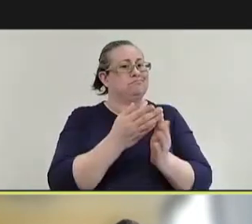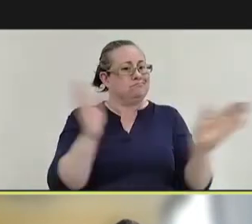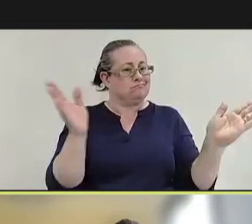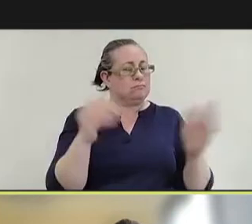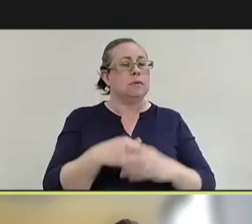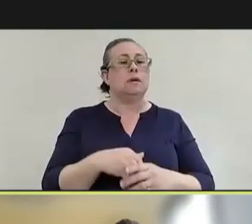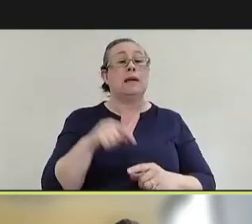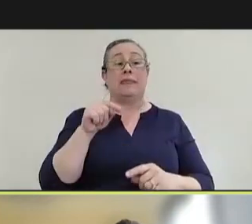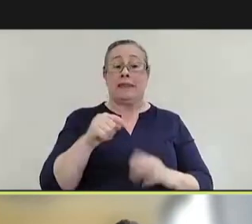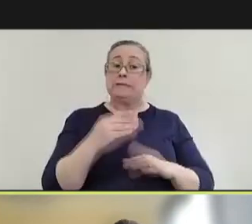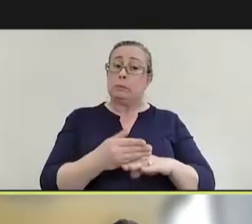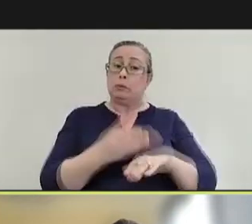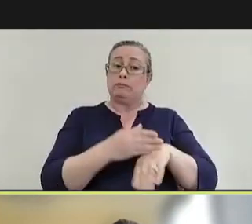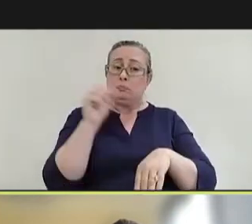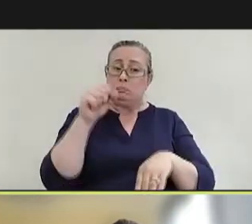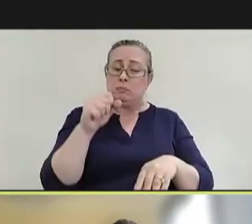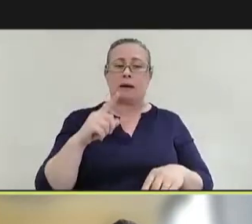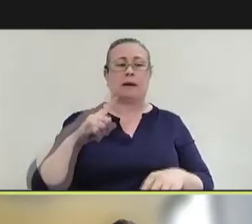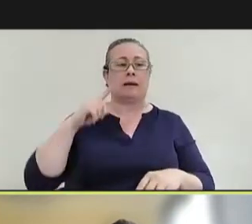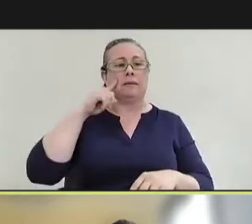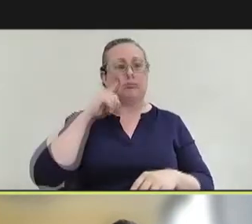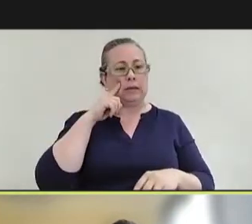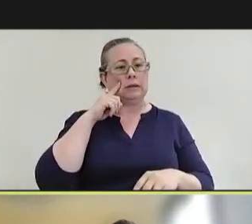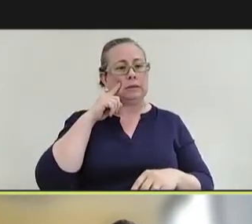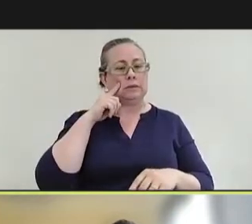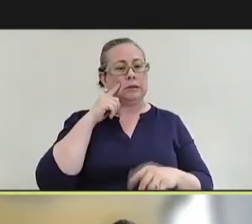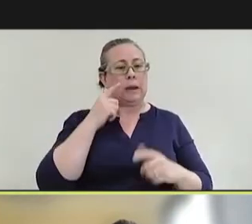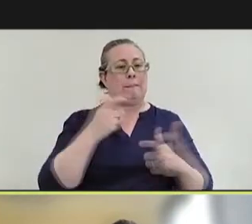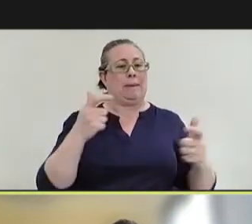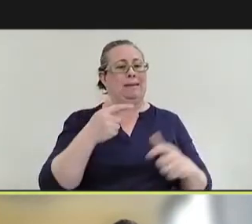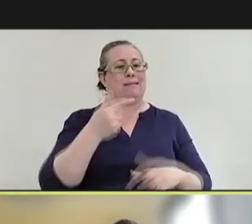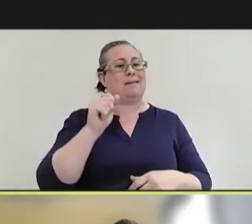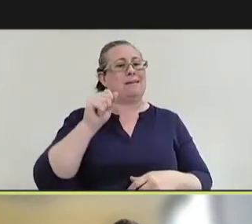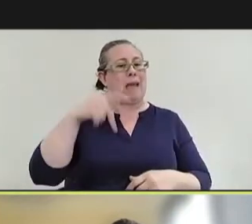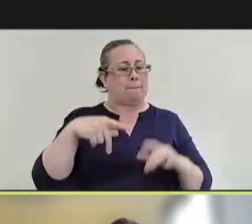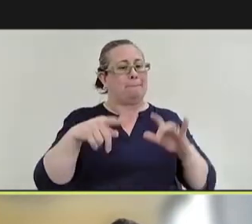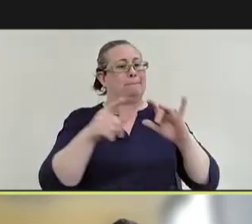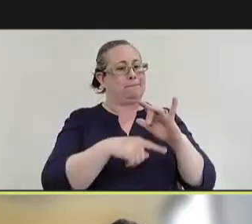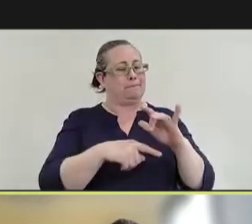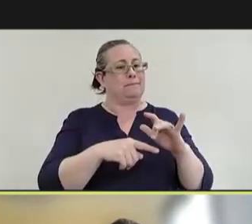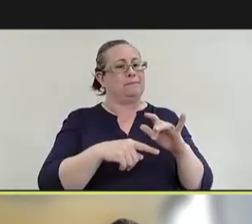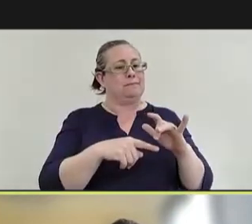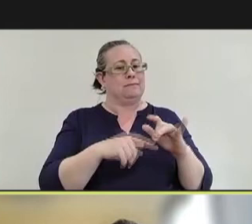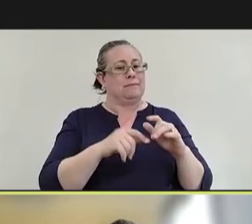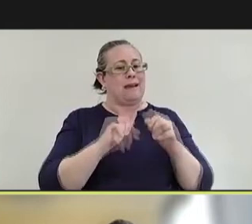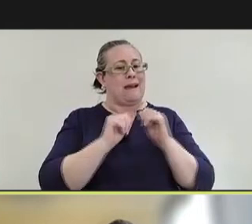improvement, I think there's still a large gap in how much we should be covering with vaccinations.